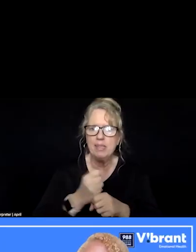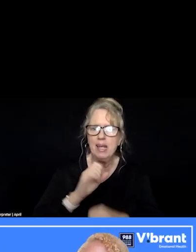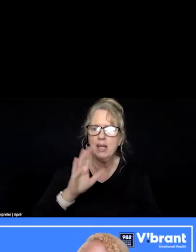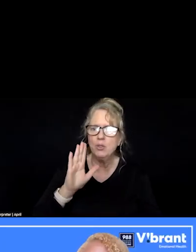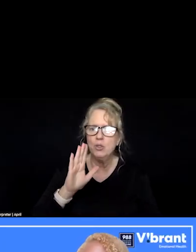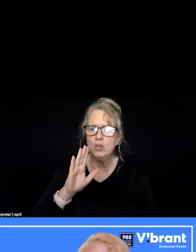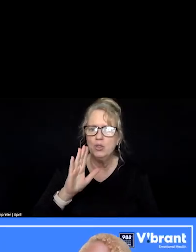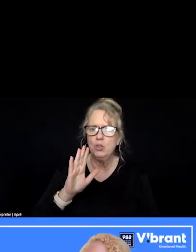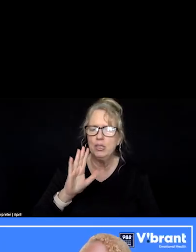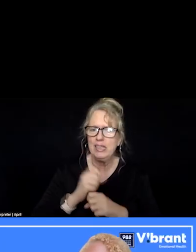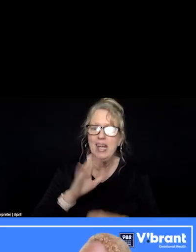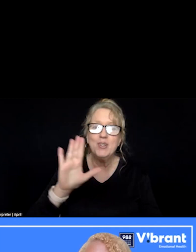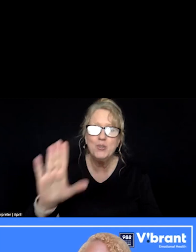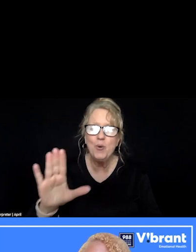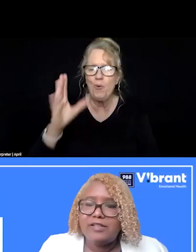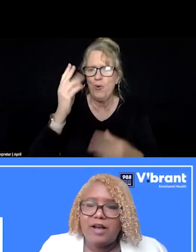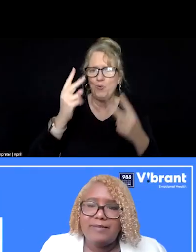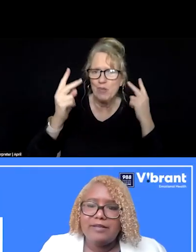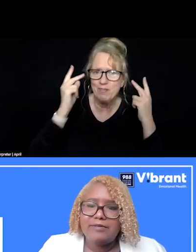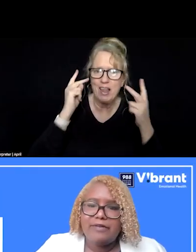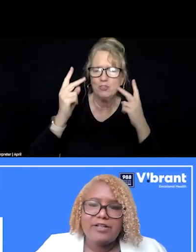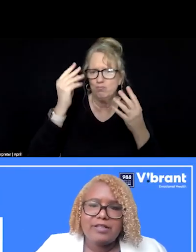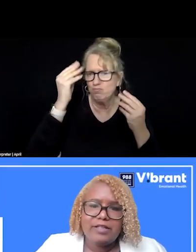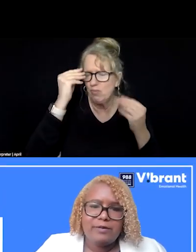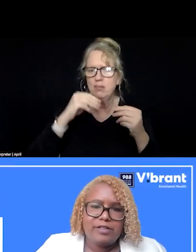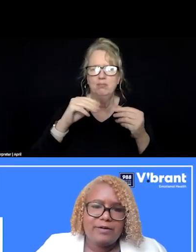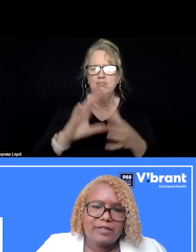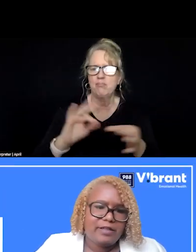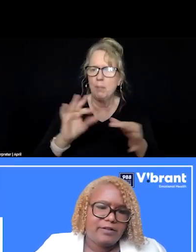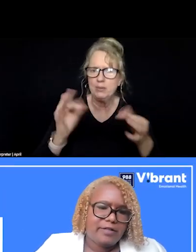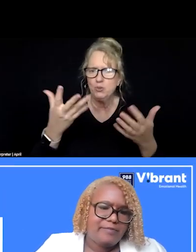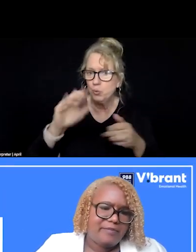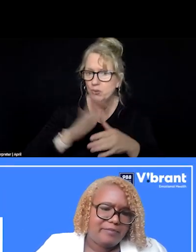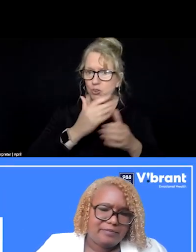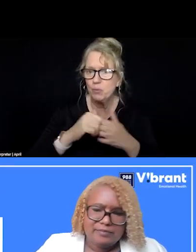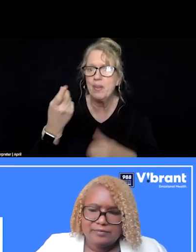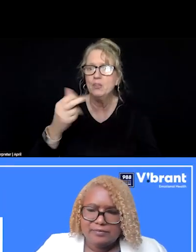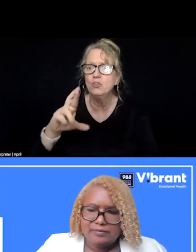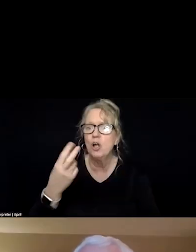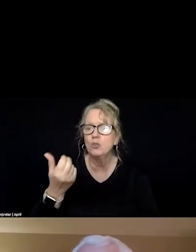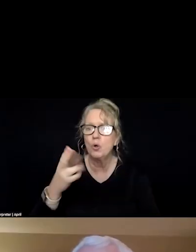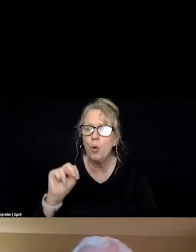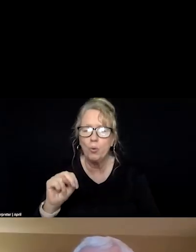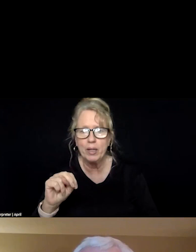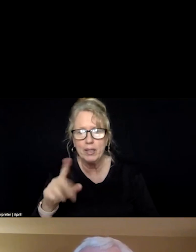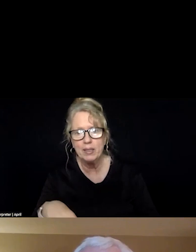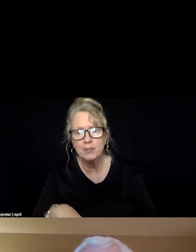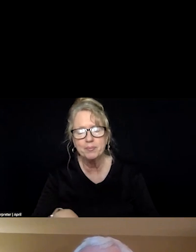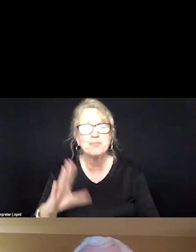ANY QUESTIONS, COMMENTS, REFLECTIONS THAT YOU WANT TO SHARE WITH US? THANKS, LAURA.